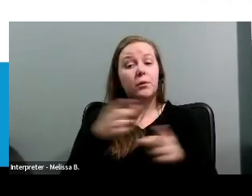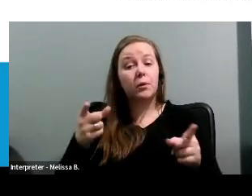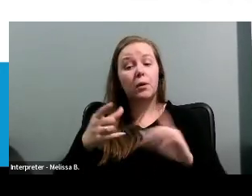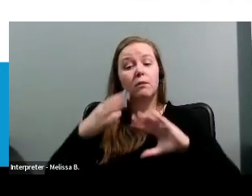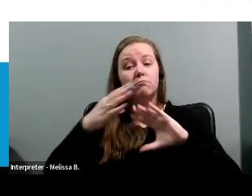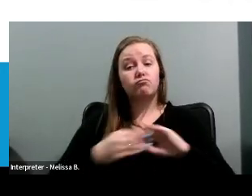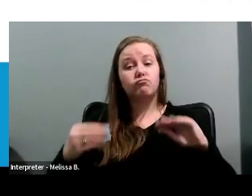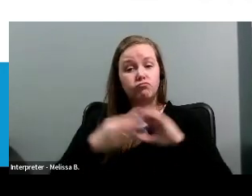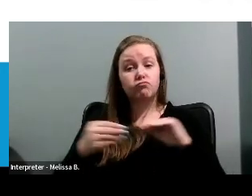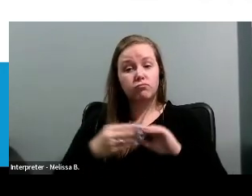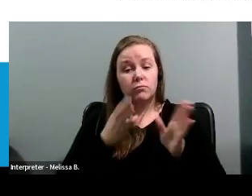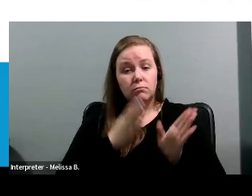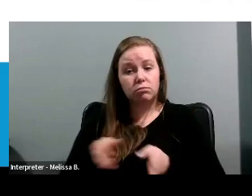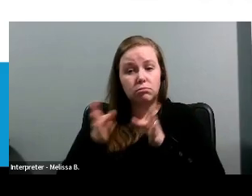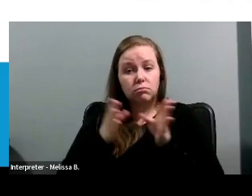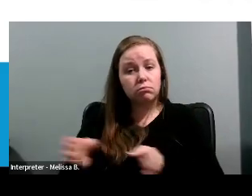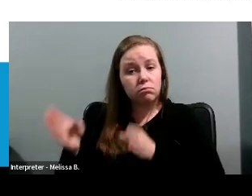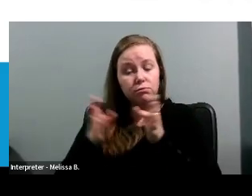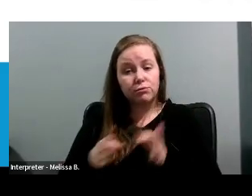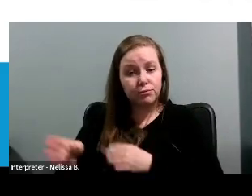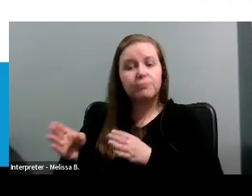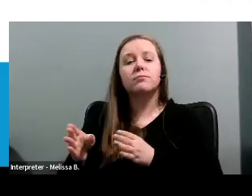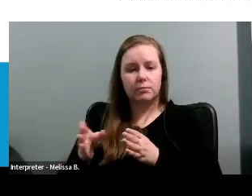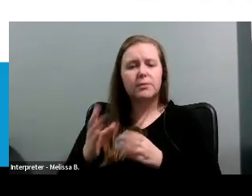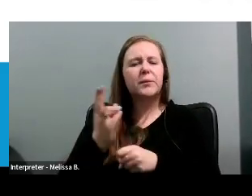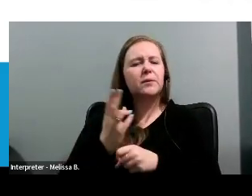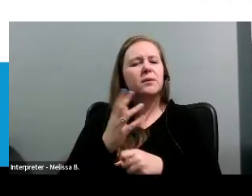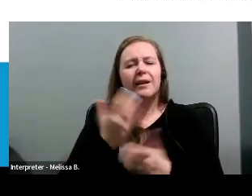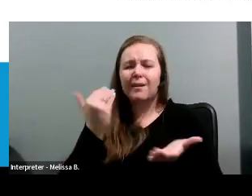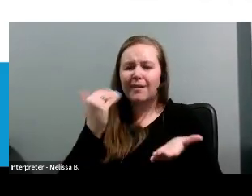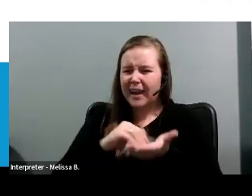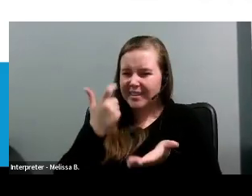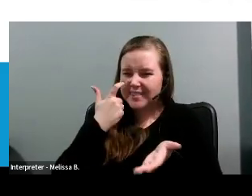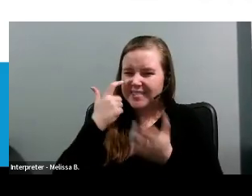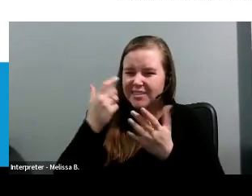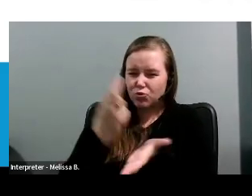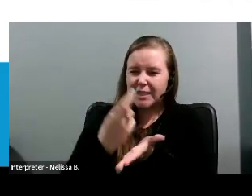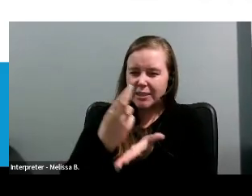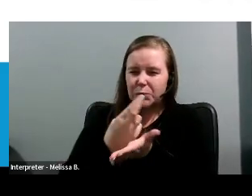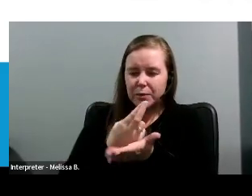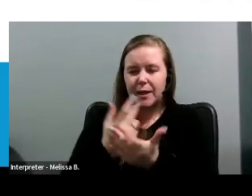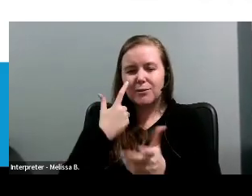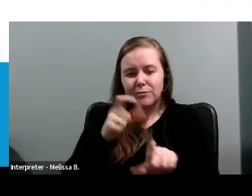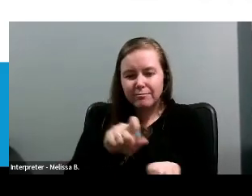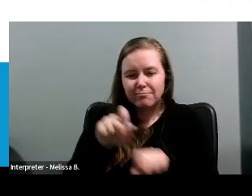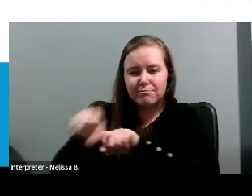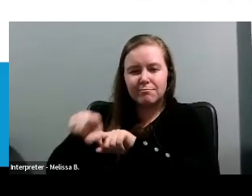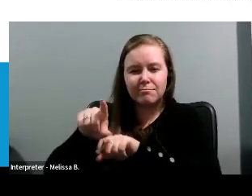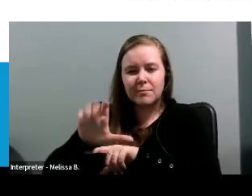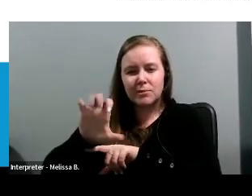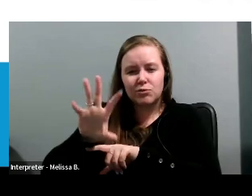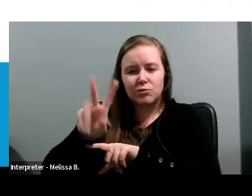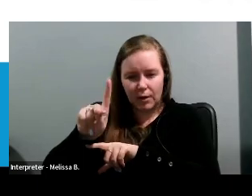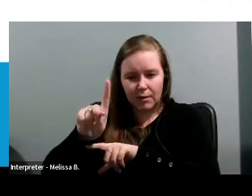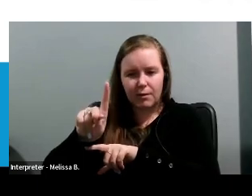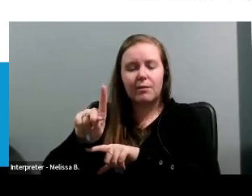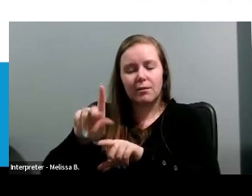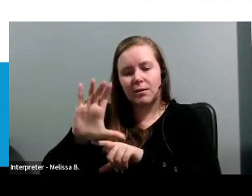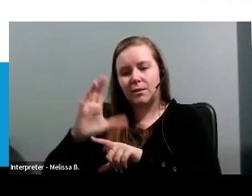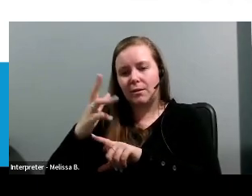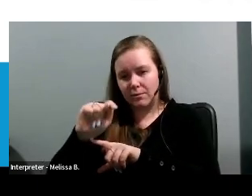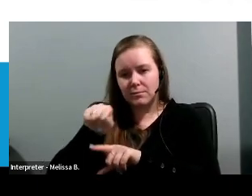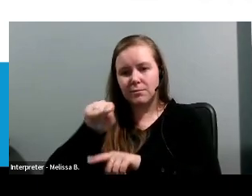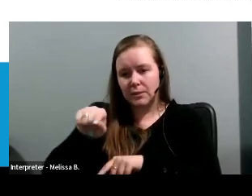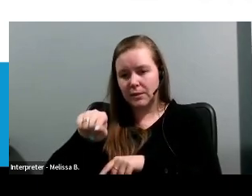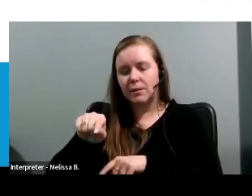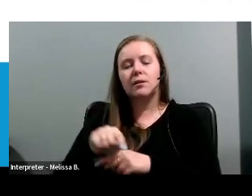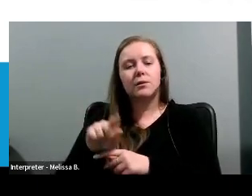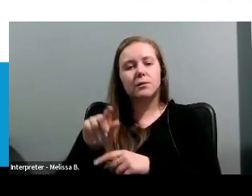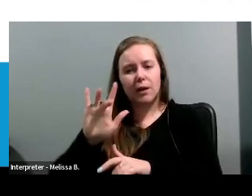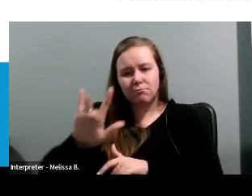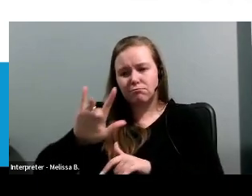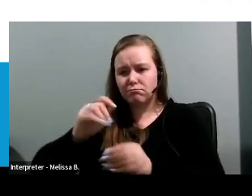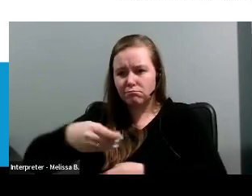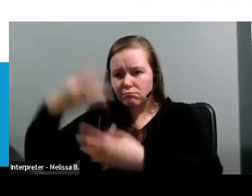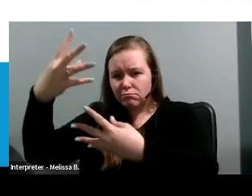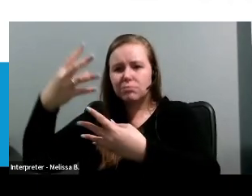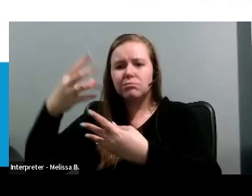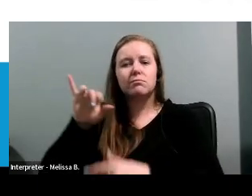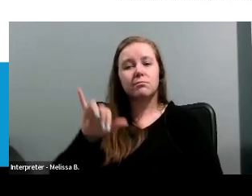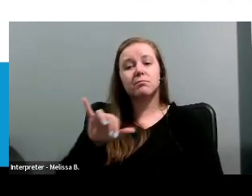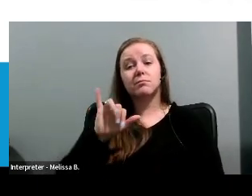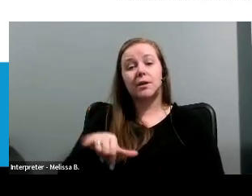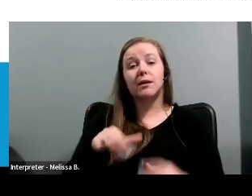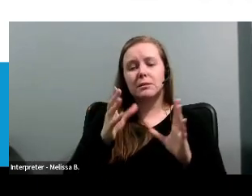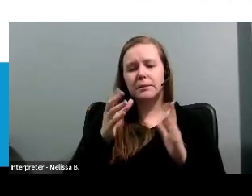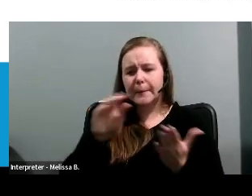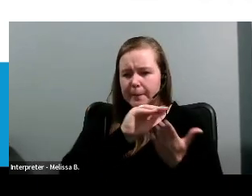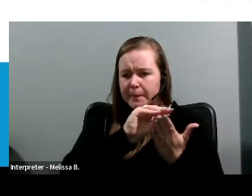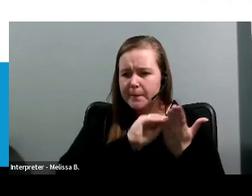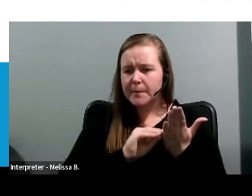Shannon Spencer (she/her): You can, again, use the resources that we've linked in the chat, and as well as, you know, this is this part, this is the part where you are writing, and you're organizing your thoughts.